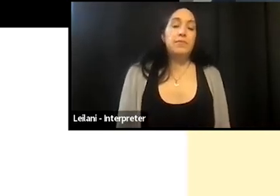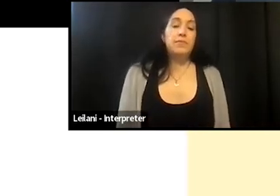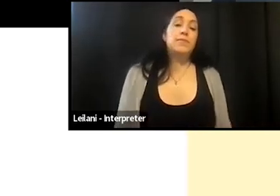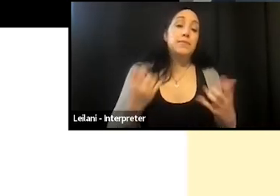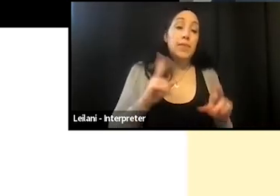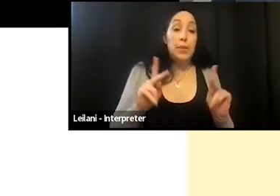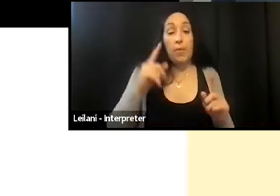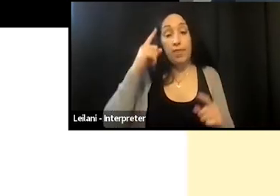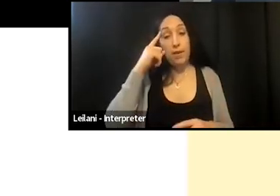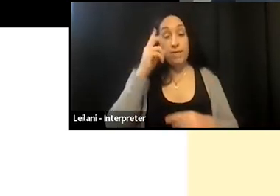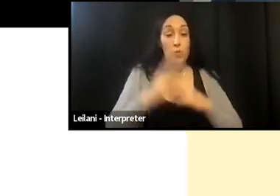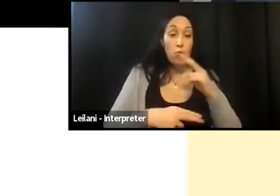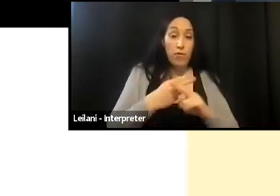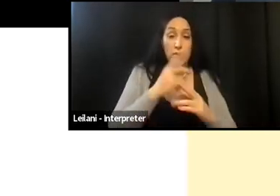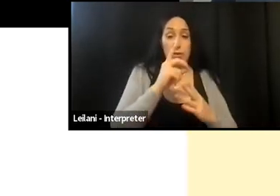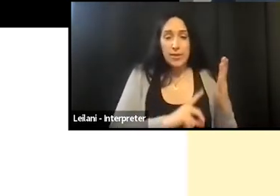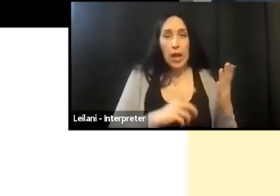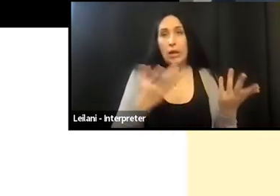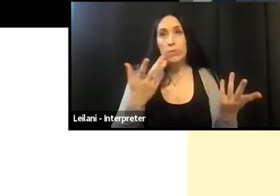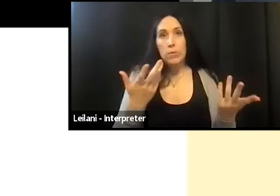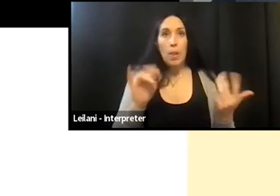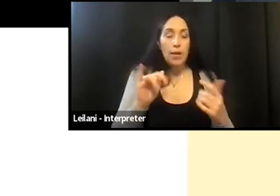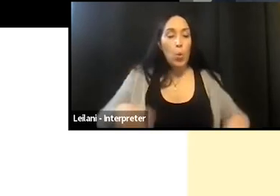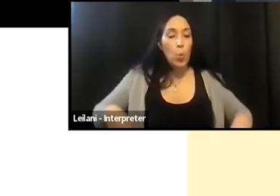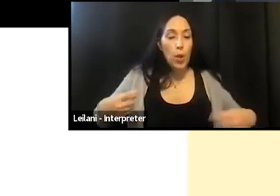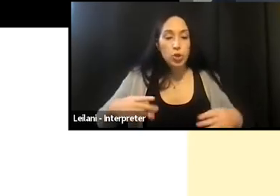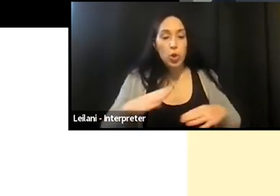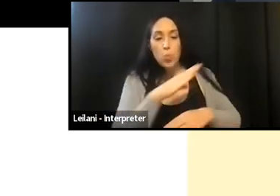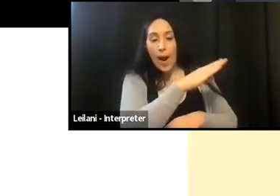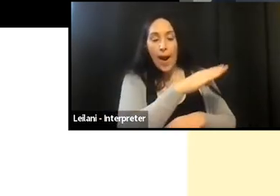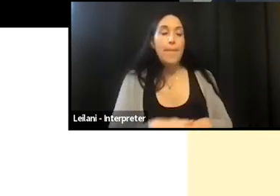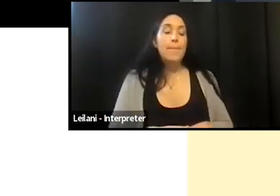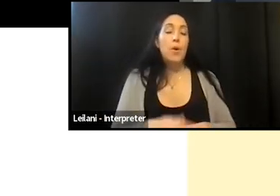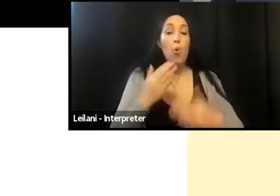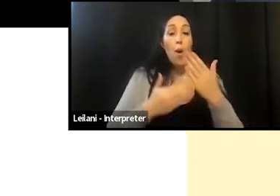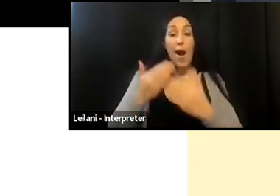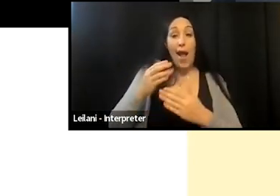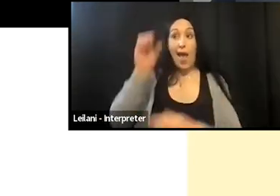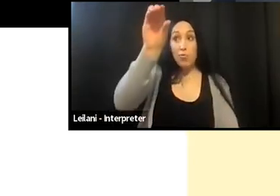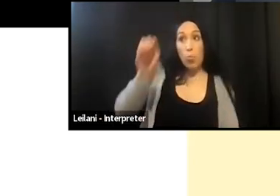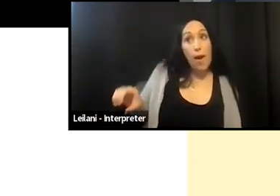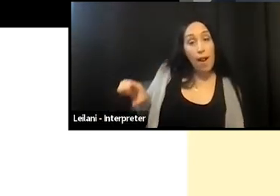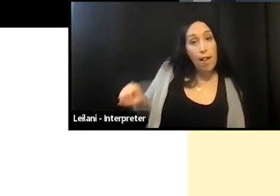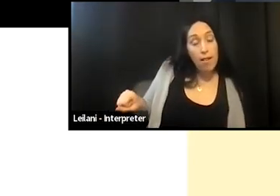such as inclusion of wheelchair ramps or handrails, but that is just part of the issue.